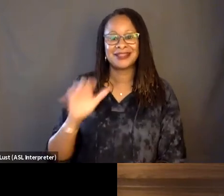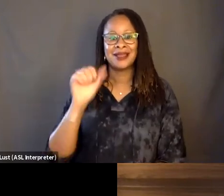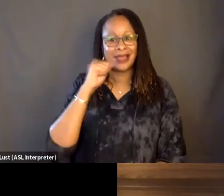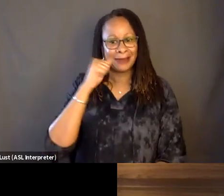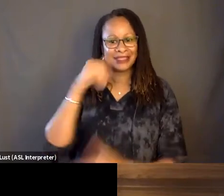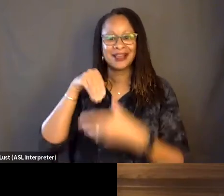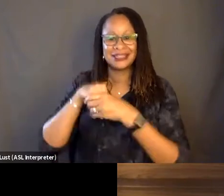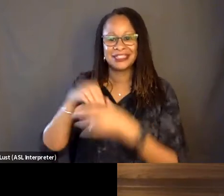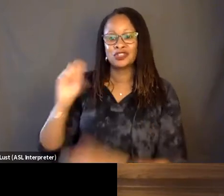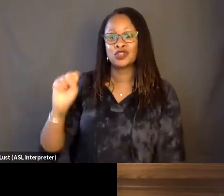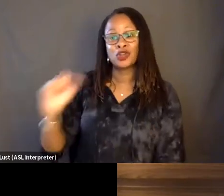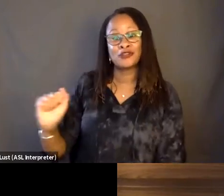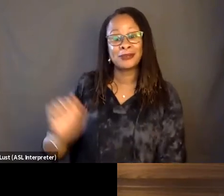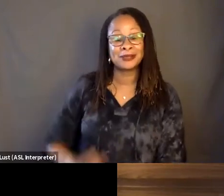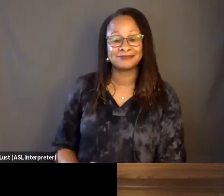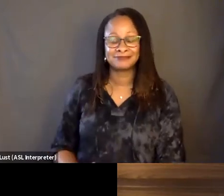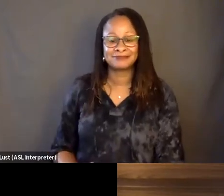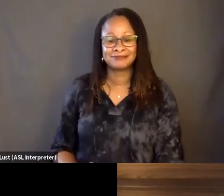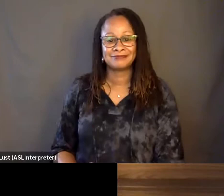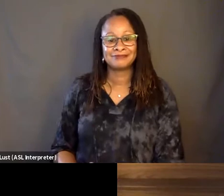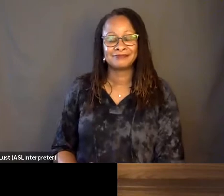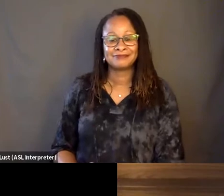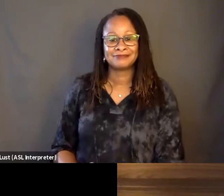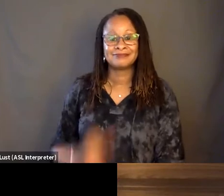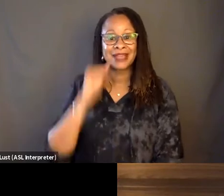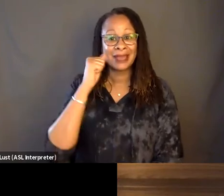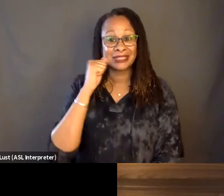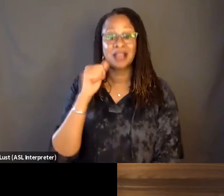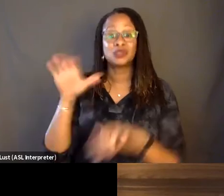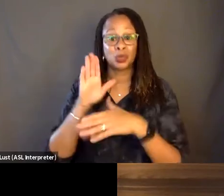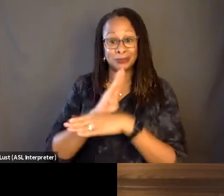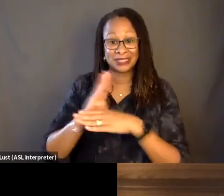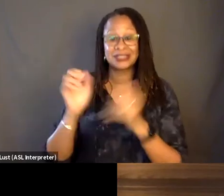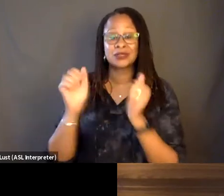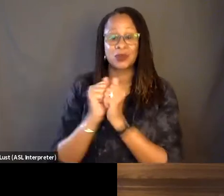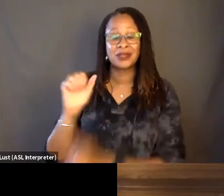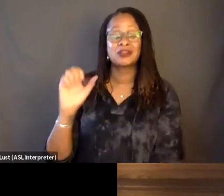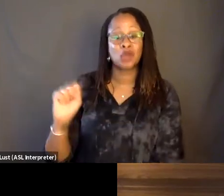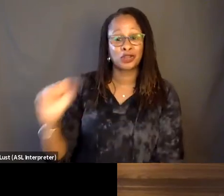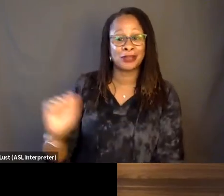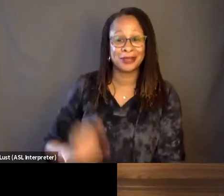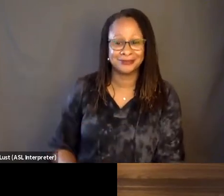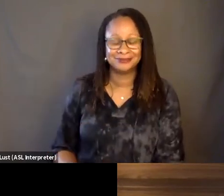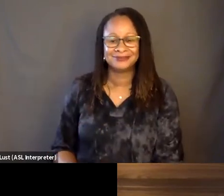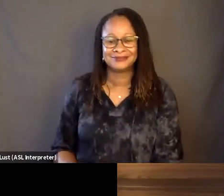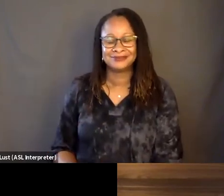And so, Amazon is doing business with Saudi Arabia.